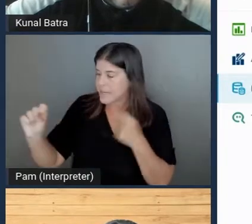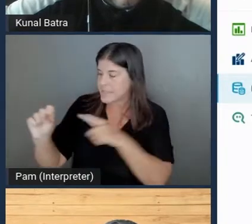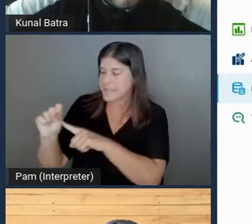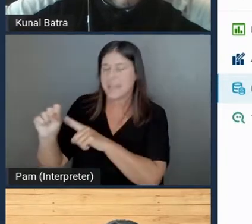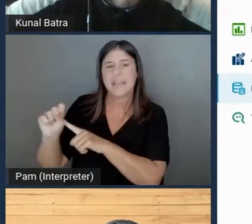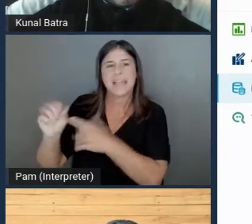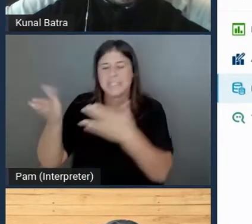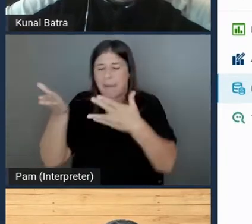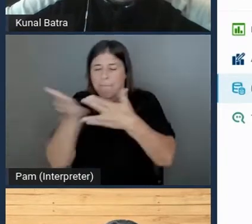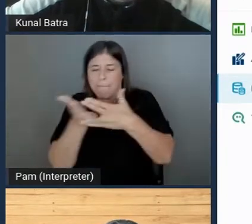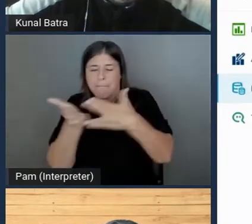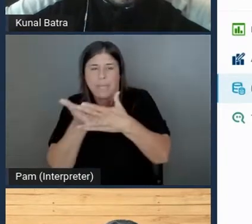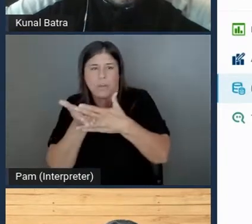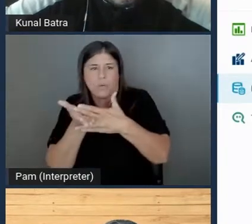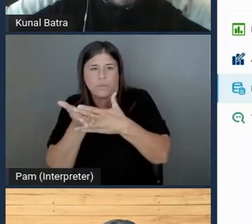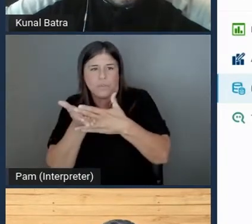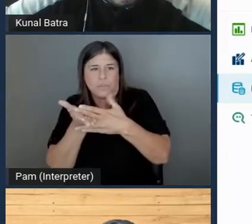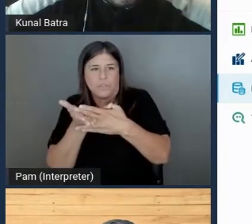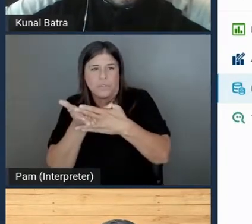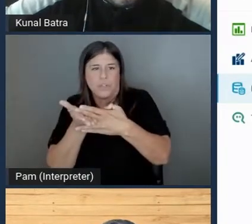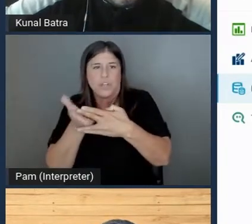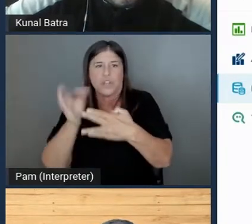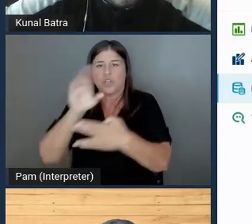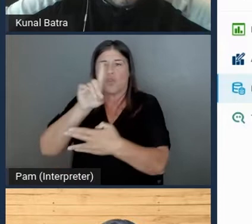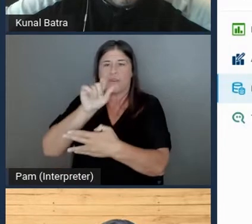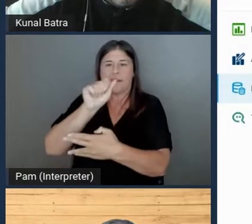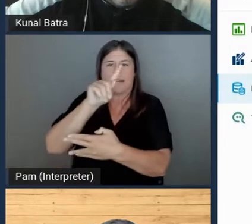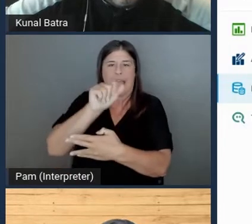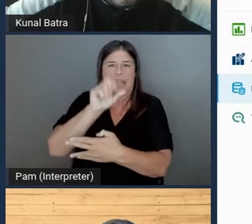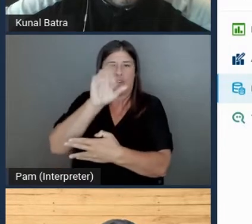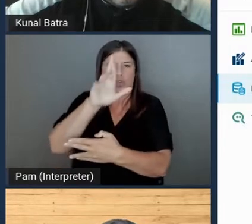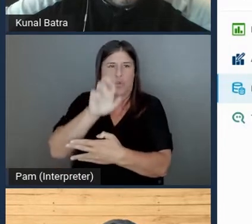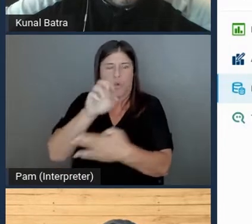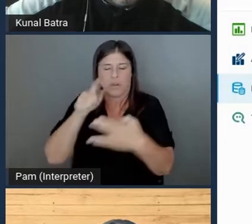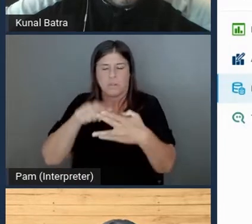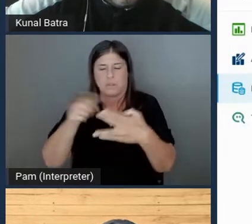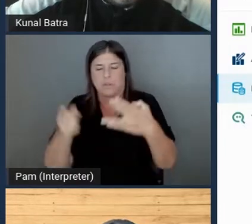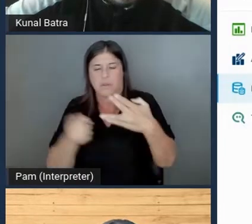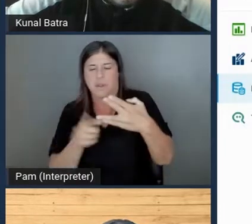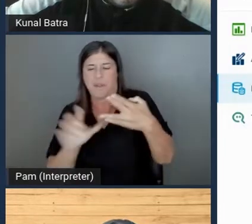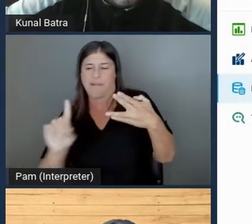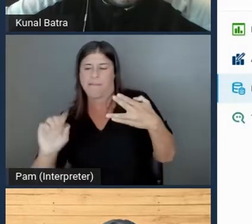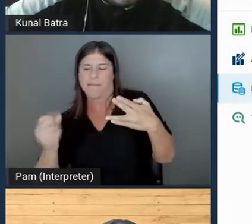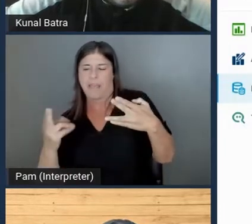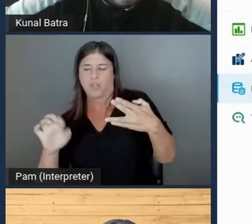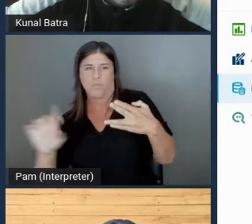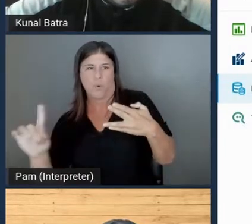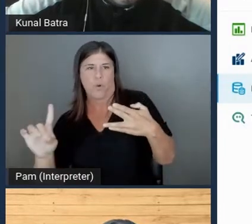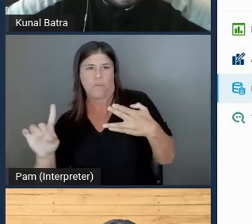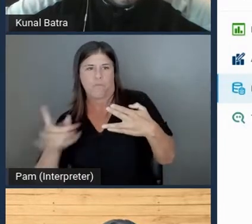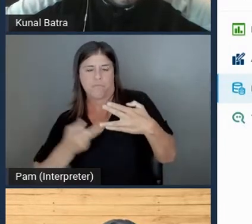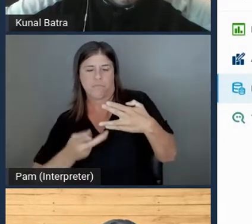that sits between your data sources and dashboards. And now, let's take an example.